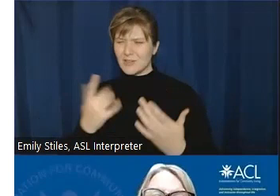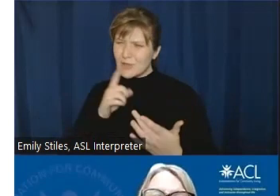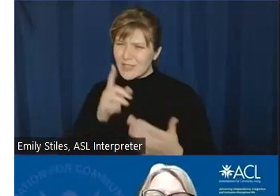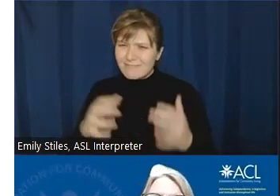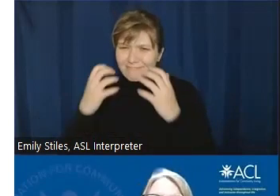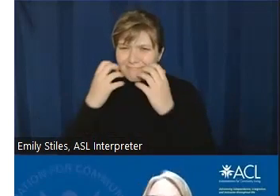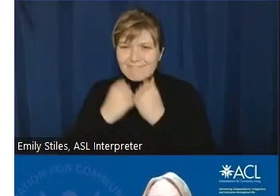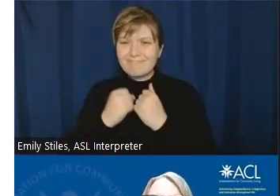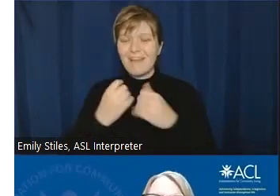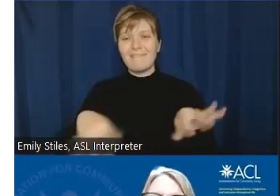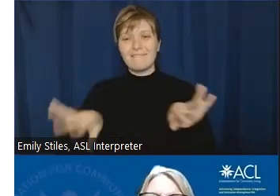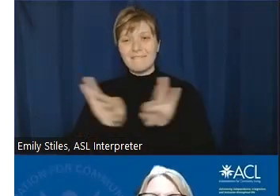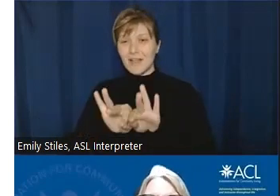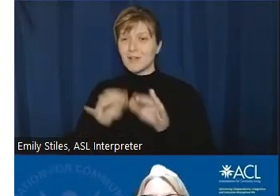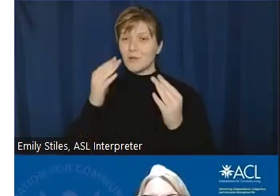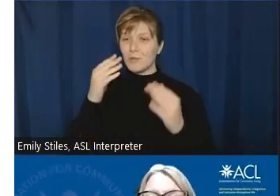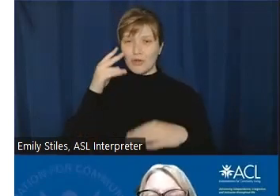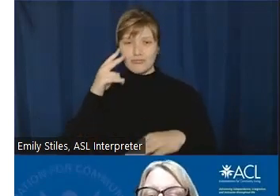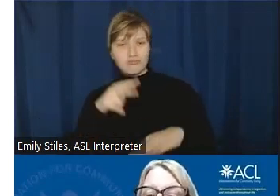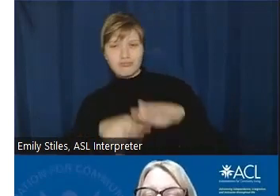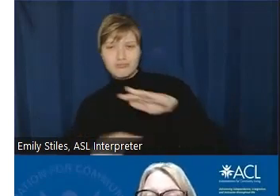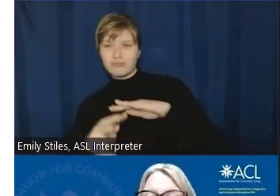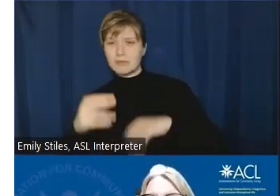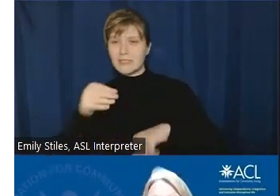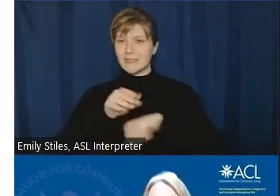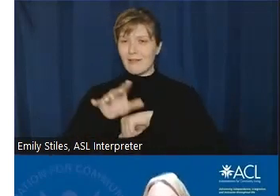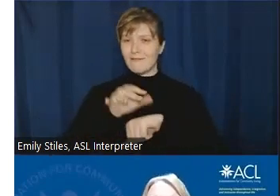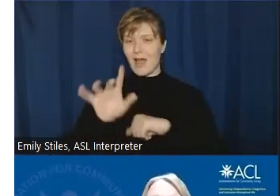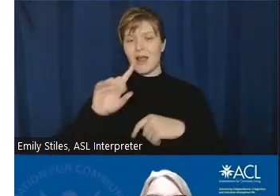the role that transportation plays in connecting housing, aging and disability